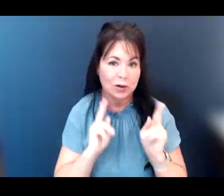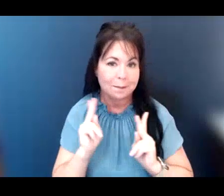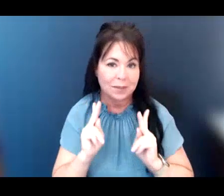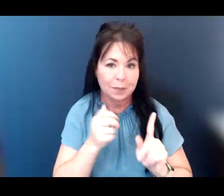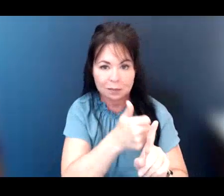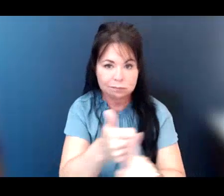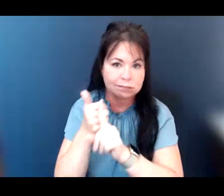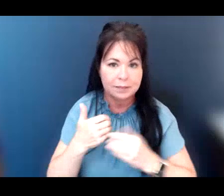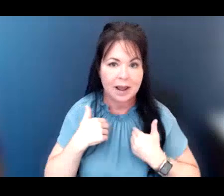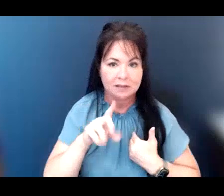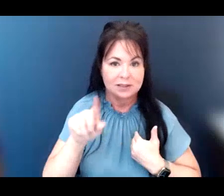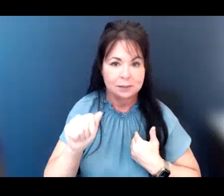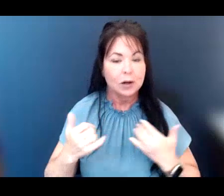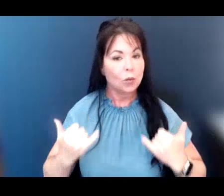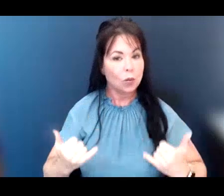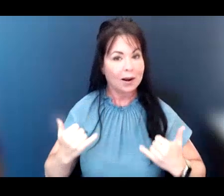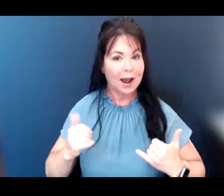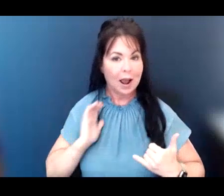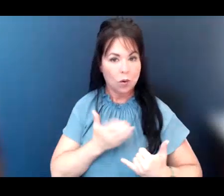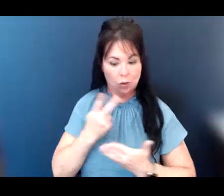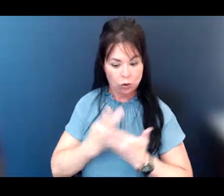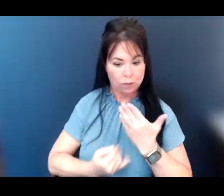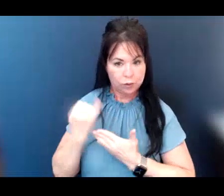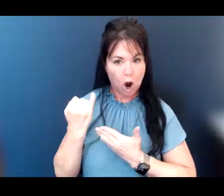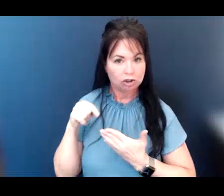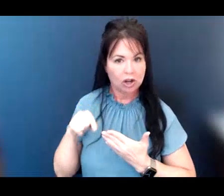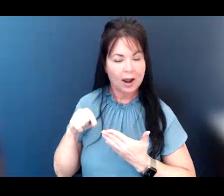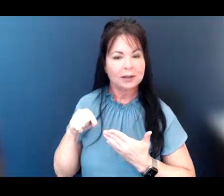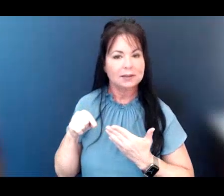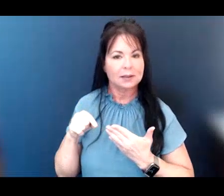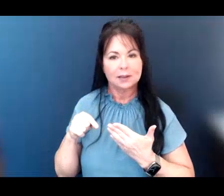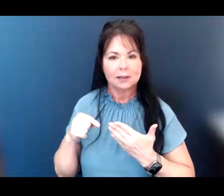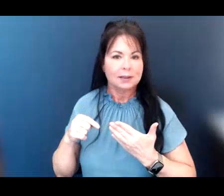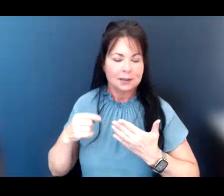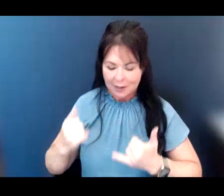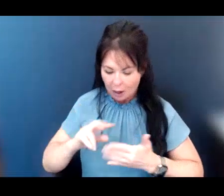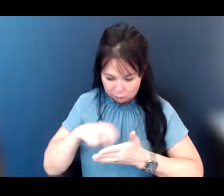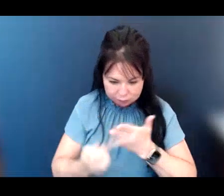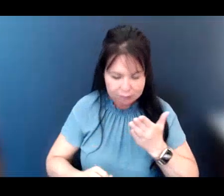to redesign the homepage of the Disability Hub MN website.